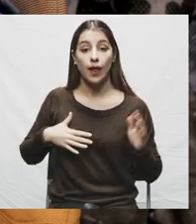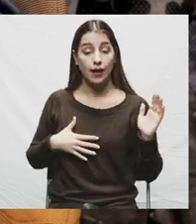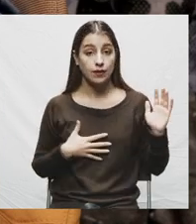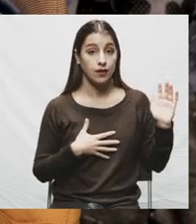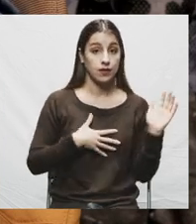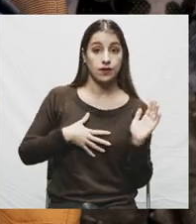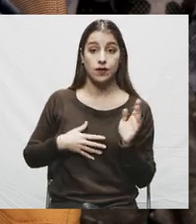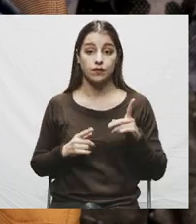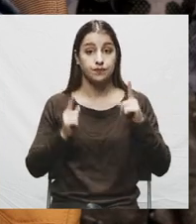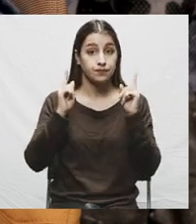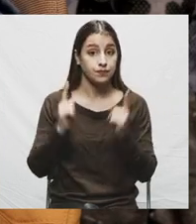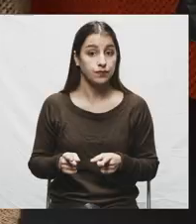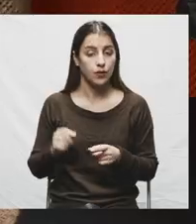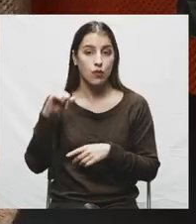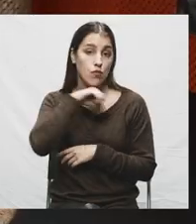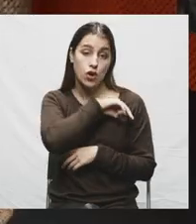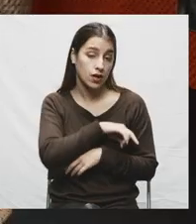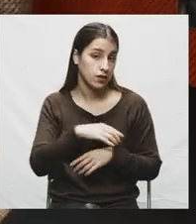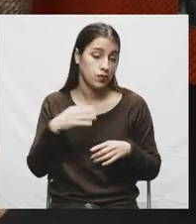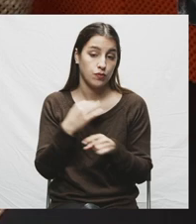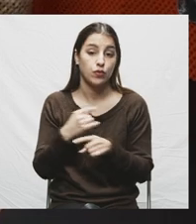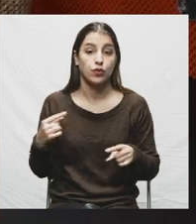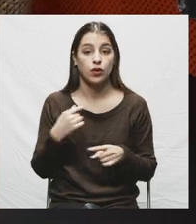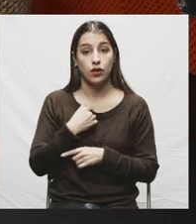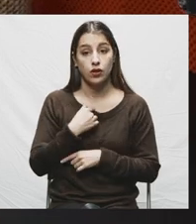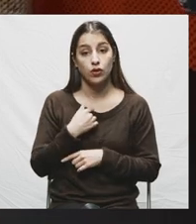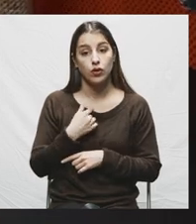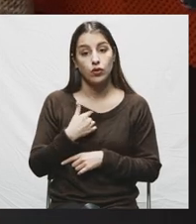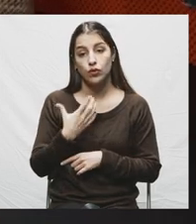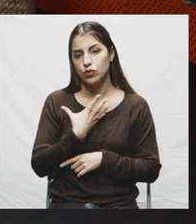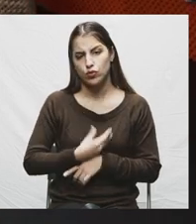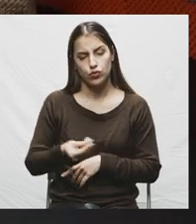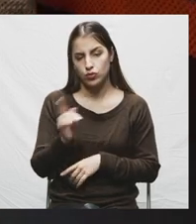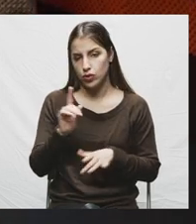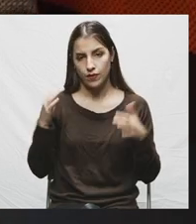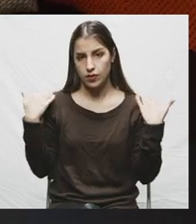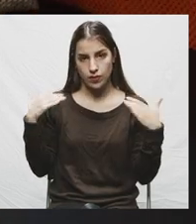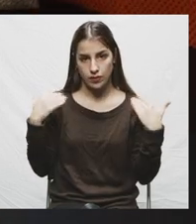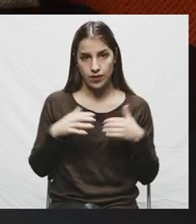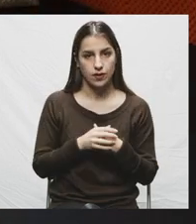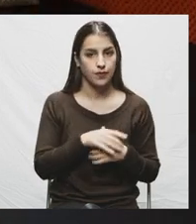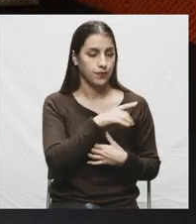Dance came up a bit by chance, because I didn’t enjoy Physical Education